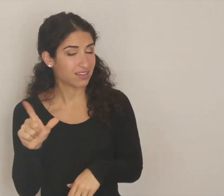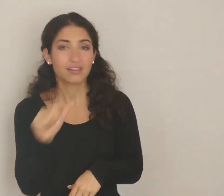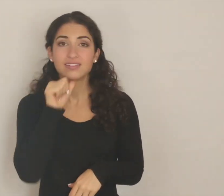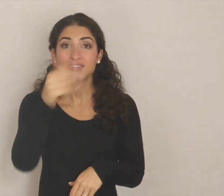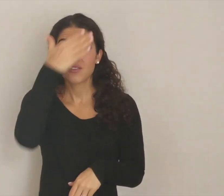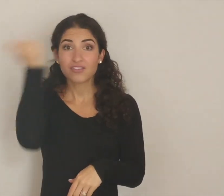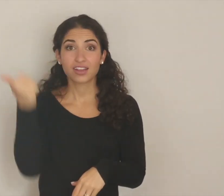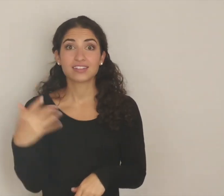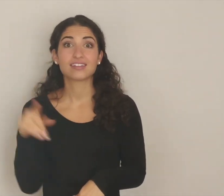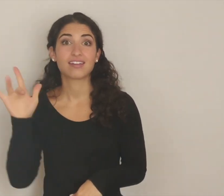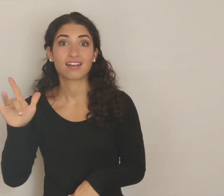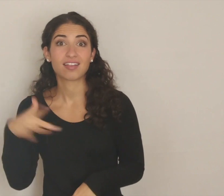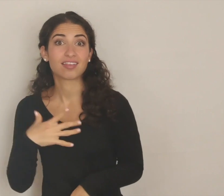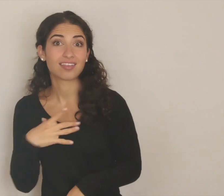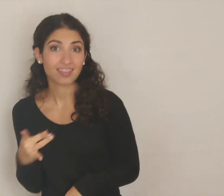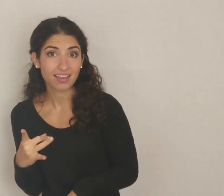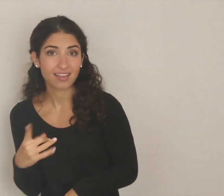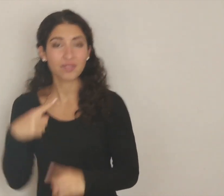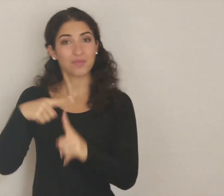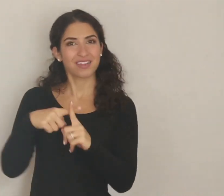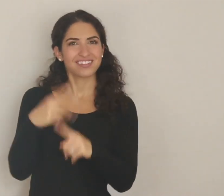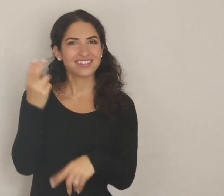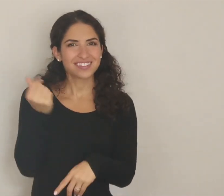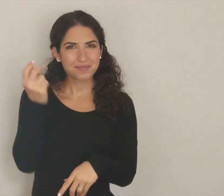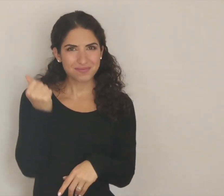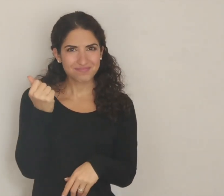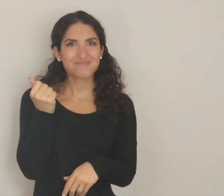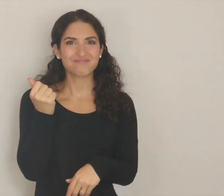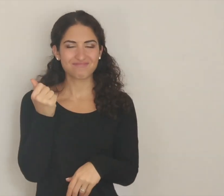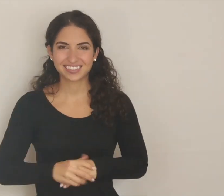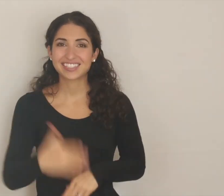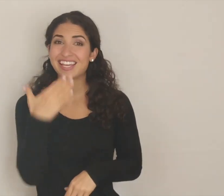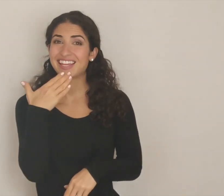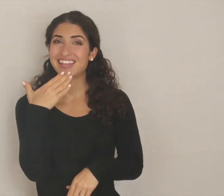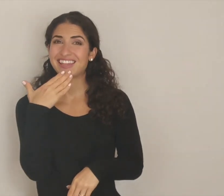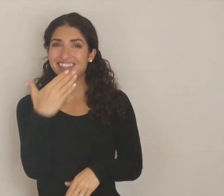learn more ASL, don't forget to click "LIKE", plus: SUBSCRIBE!